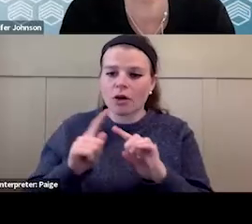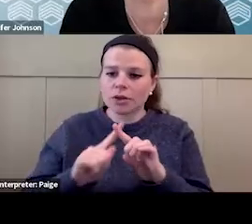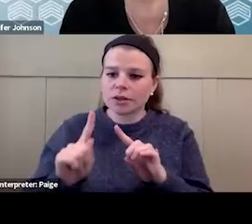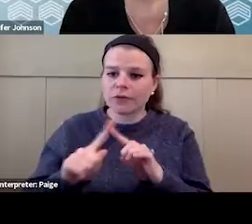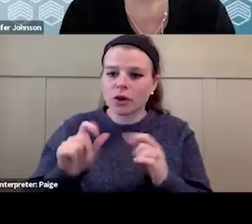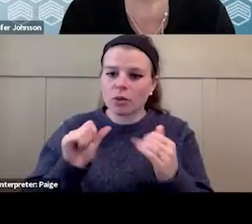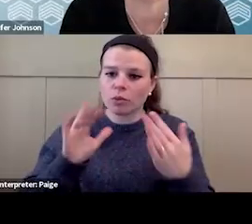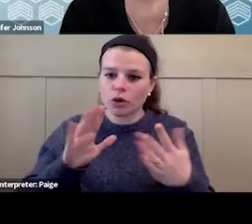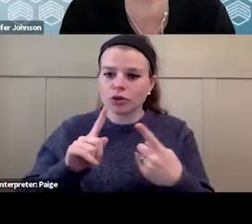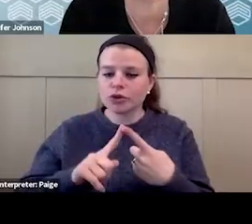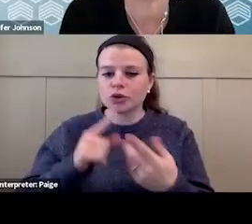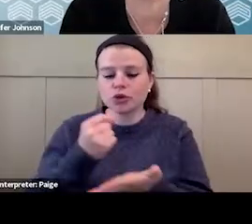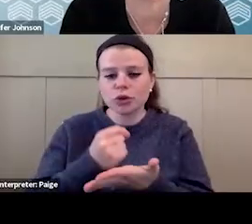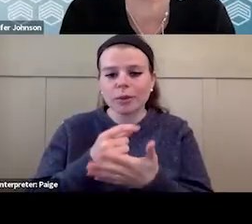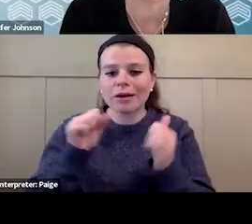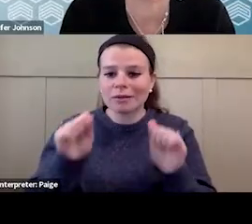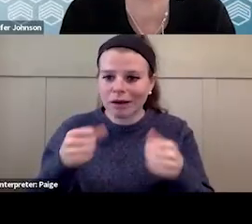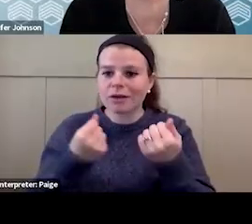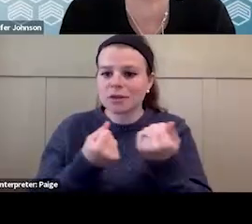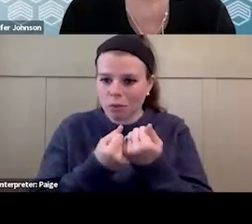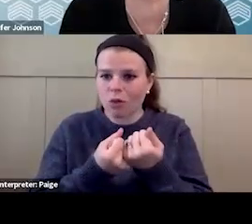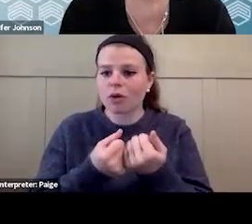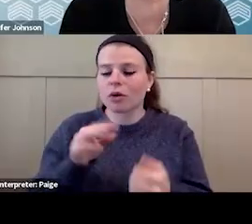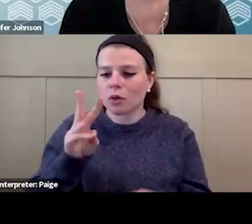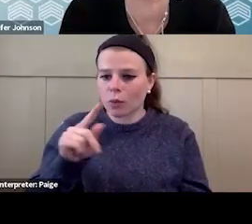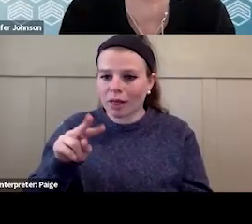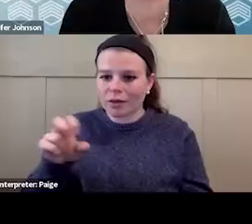treatment can support wellness of, uh, our, our law enforcement side.